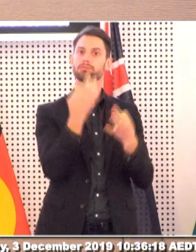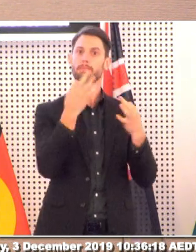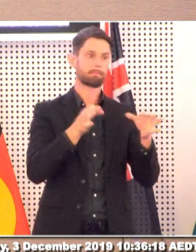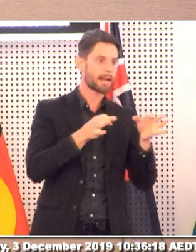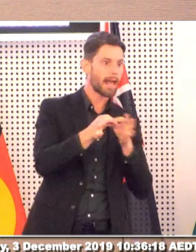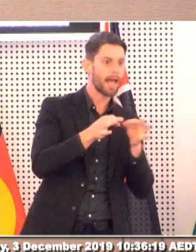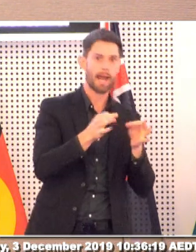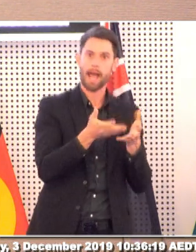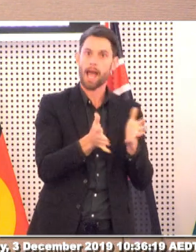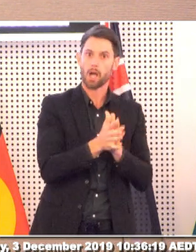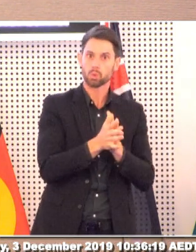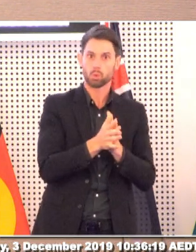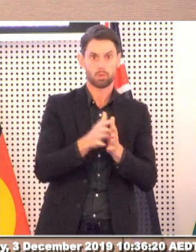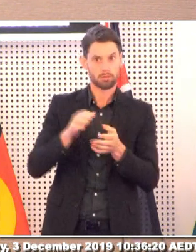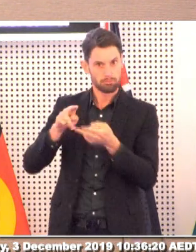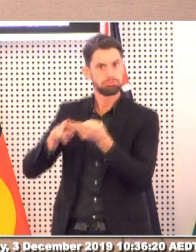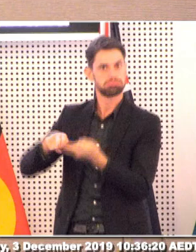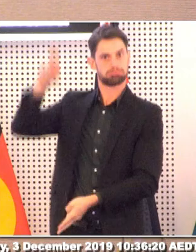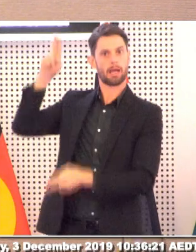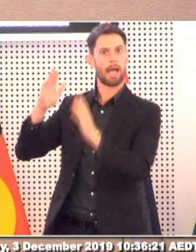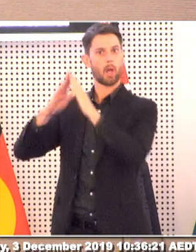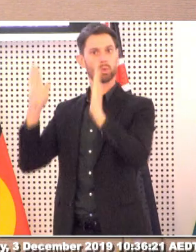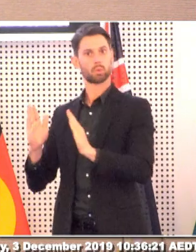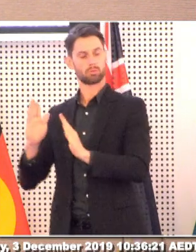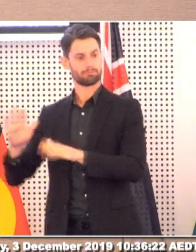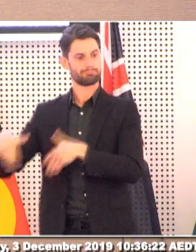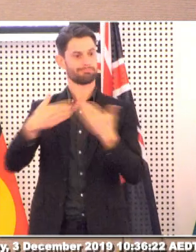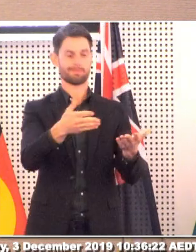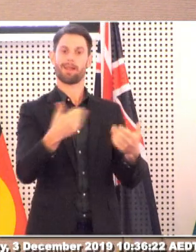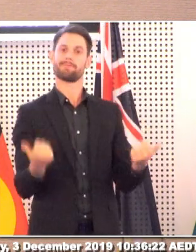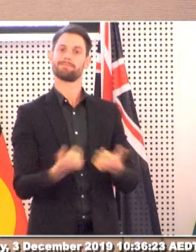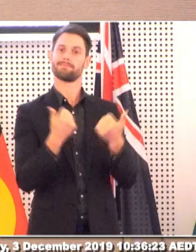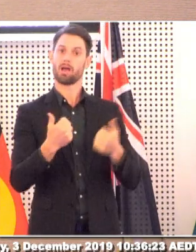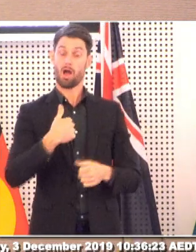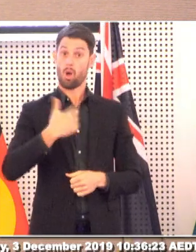So what I would like to see from the Royal Commission is a – is a very strong push to